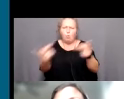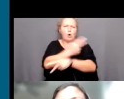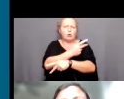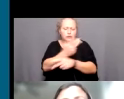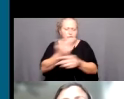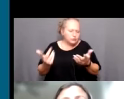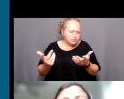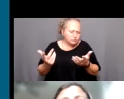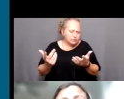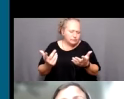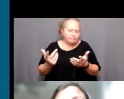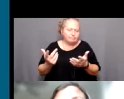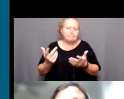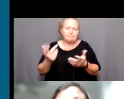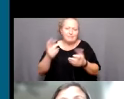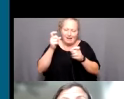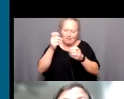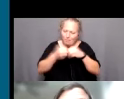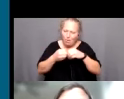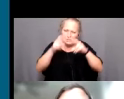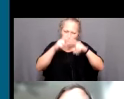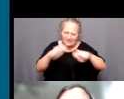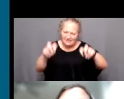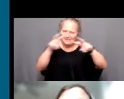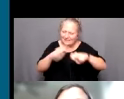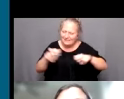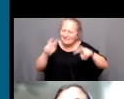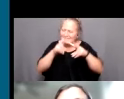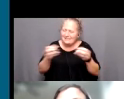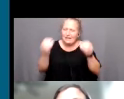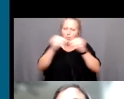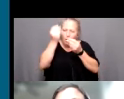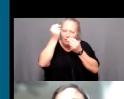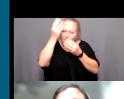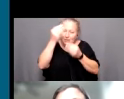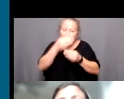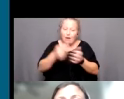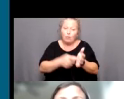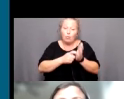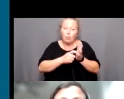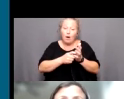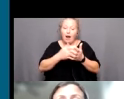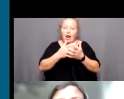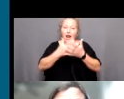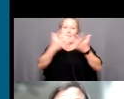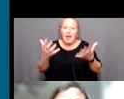that takes quite a bit of analytics and data. But it also requires a lot of intel from workers.